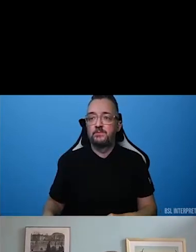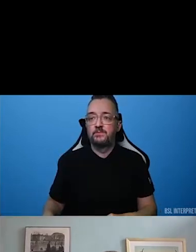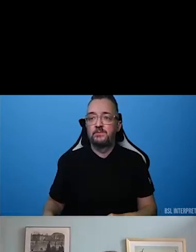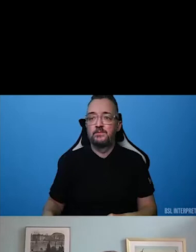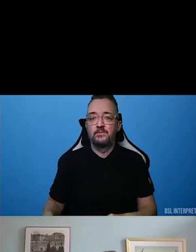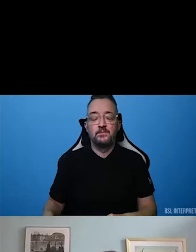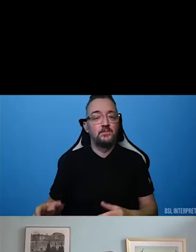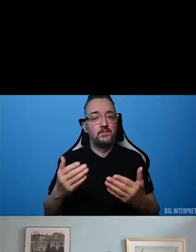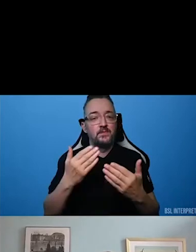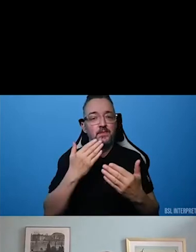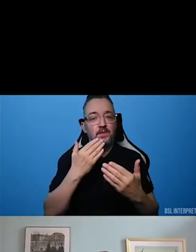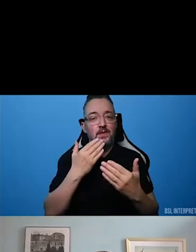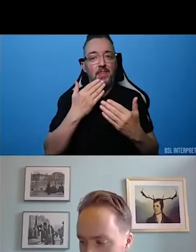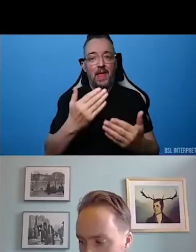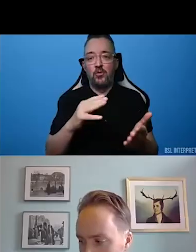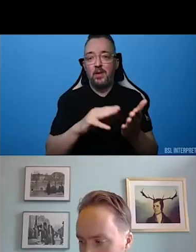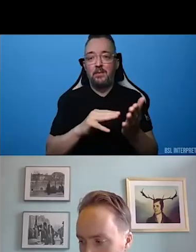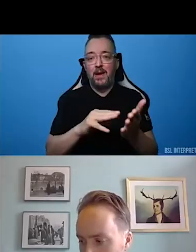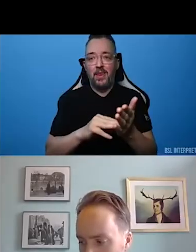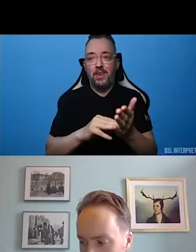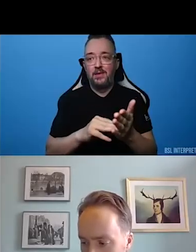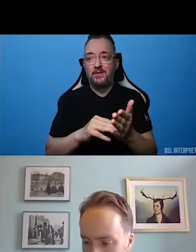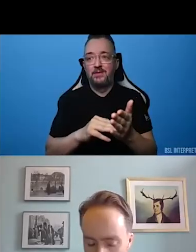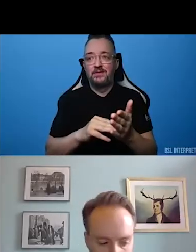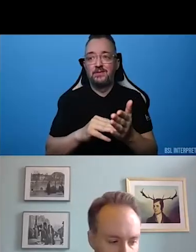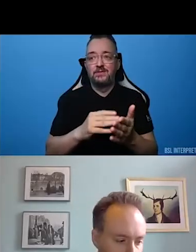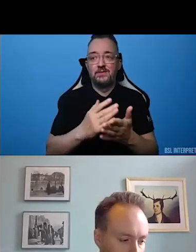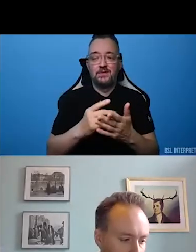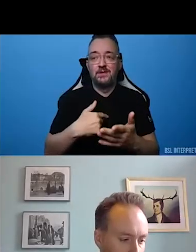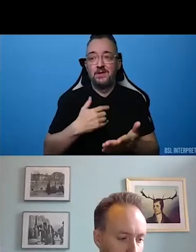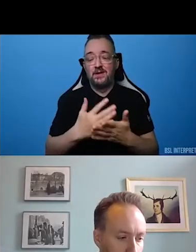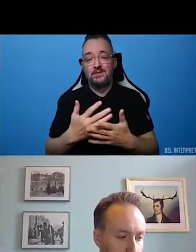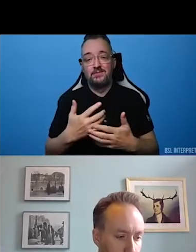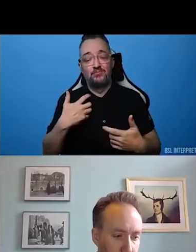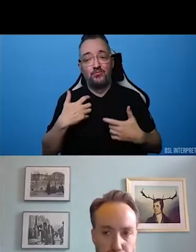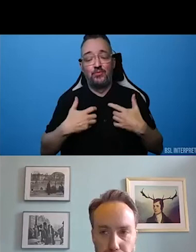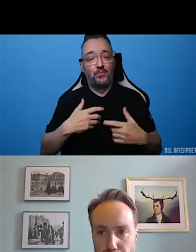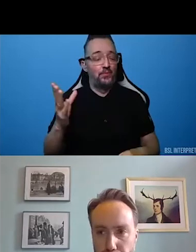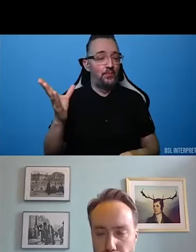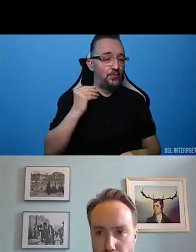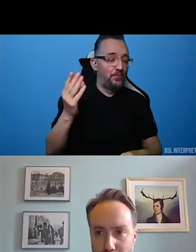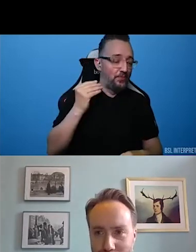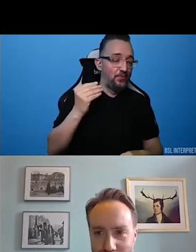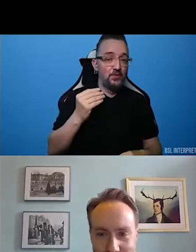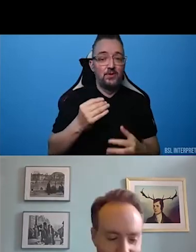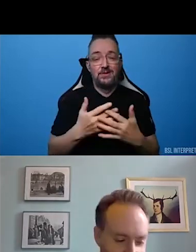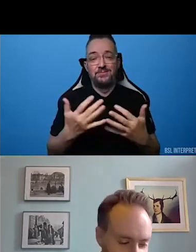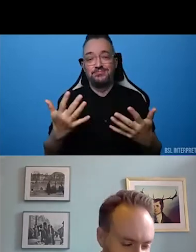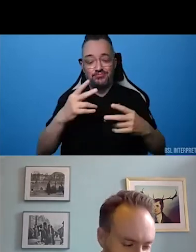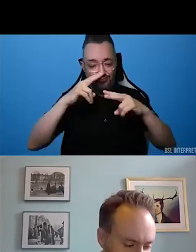Thank you so much Michael. It's just a fascinating talk and just so much to explore and go over.